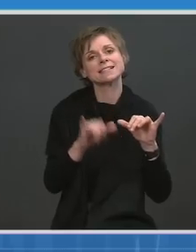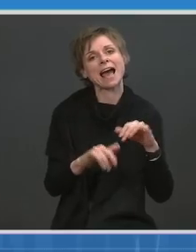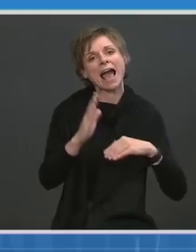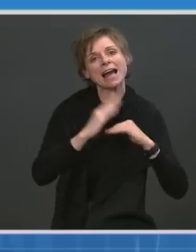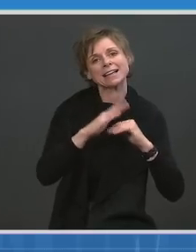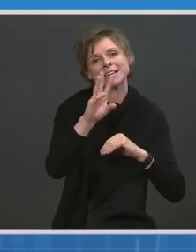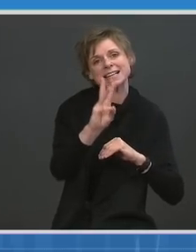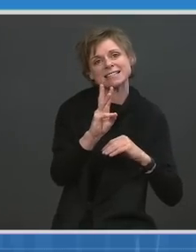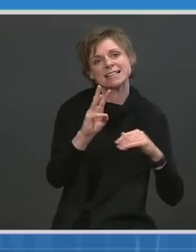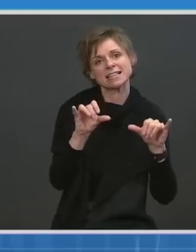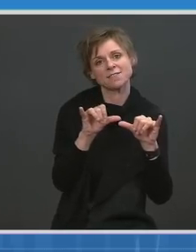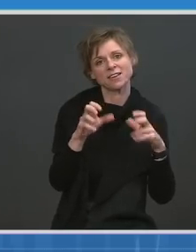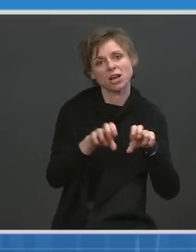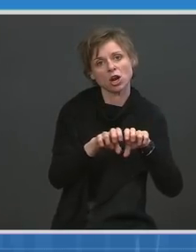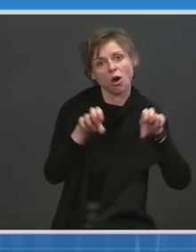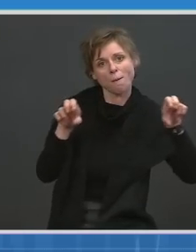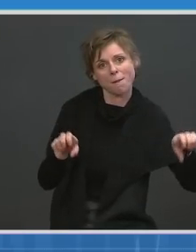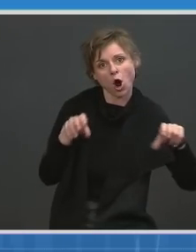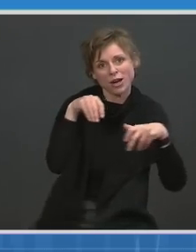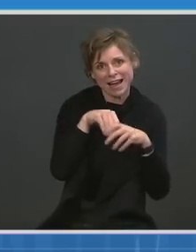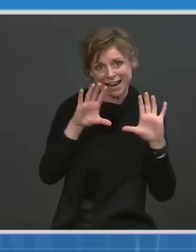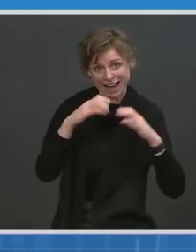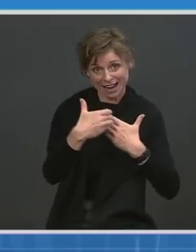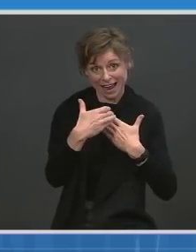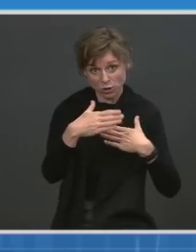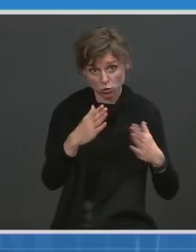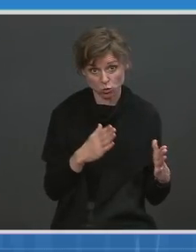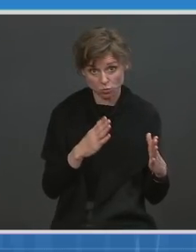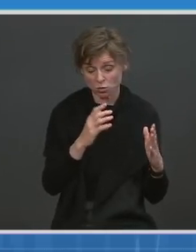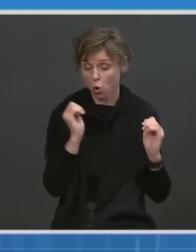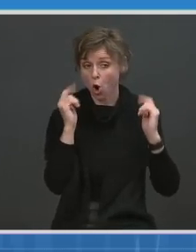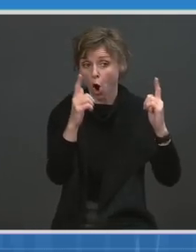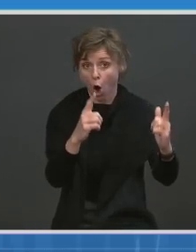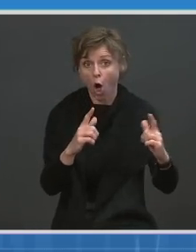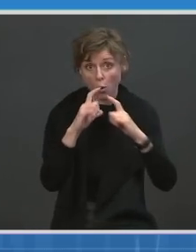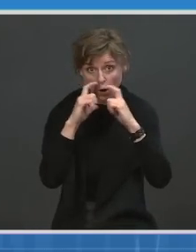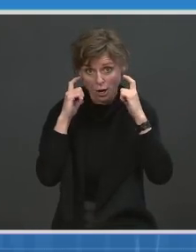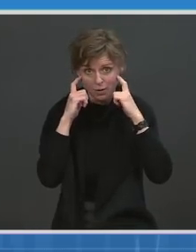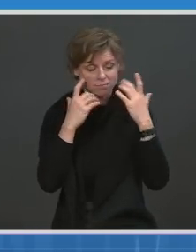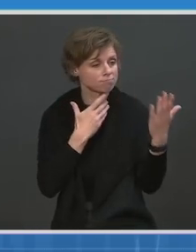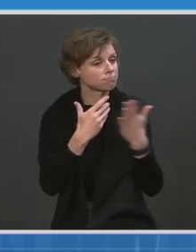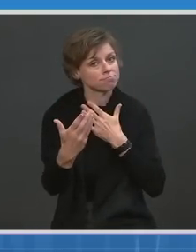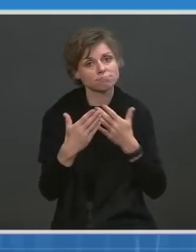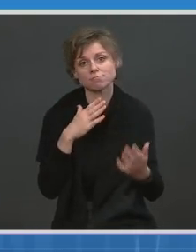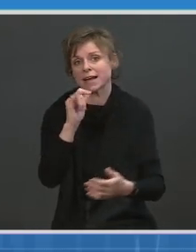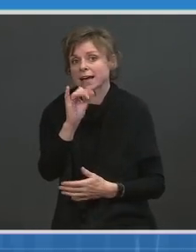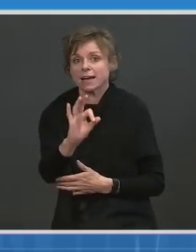where everyone is wearing a mask, regardless of whether community COVID-19 risk is low,